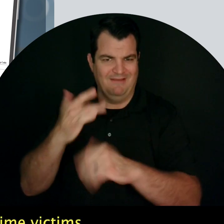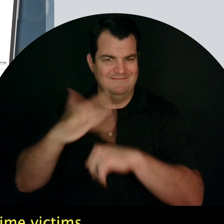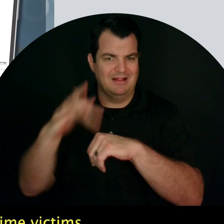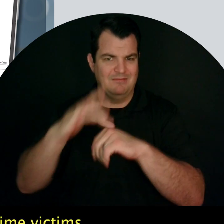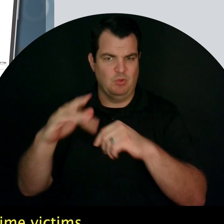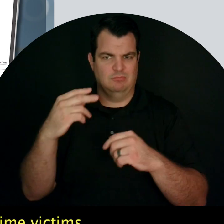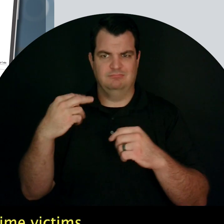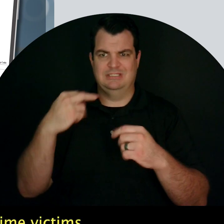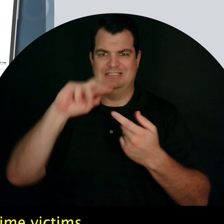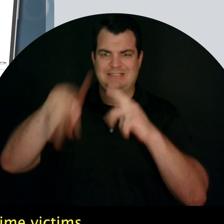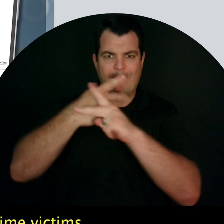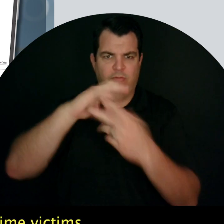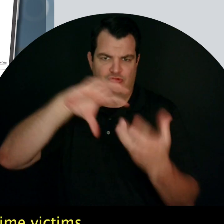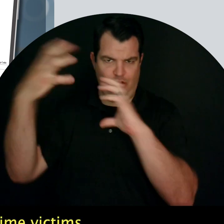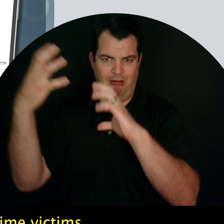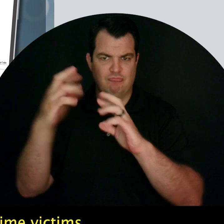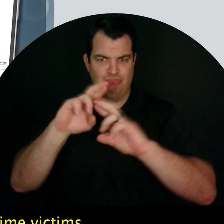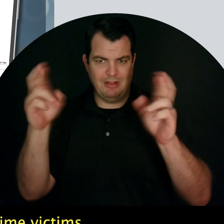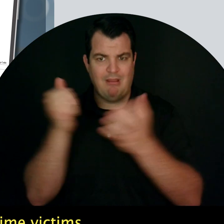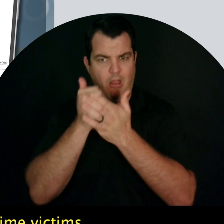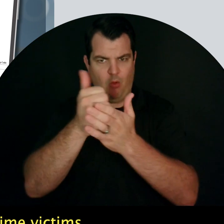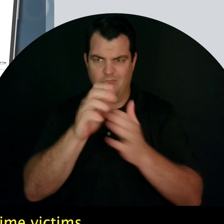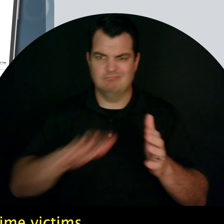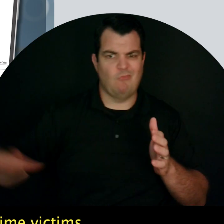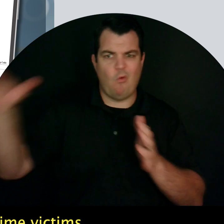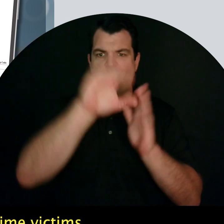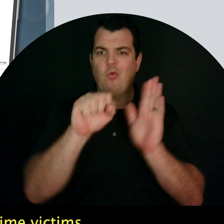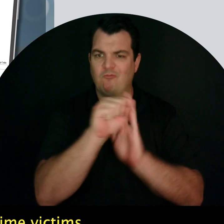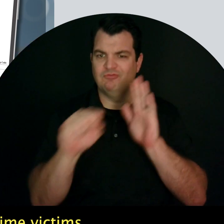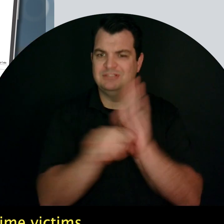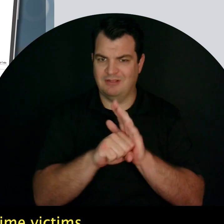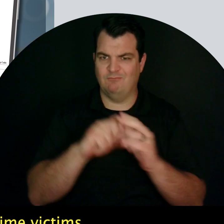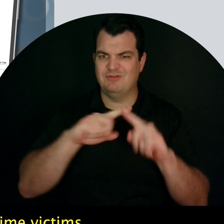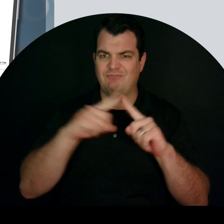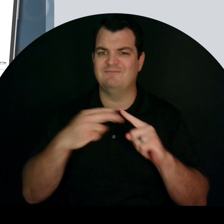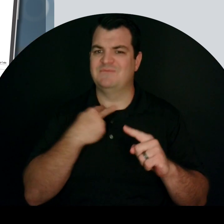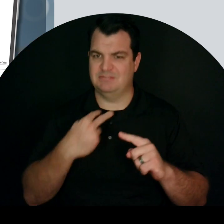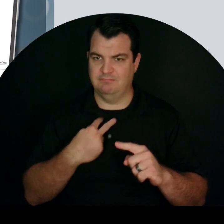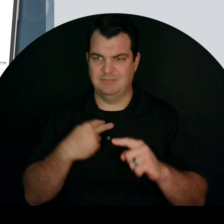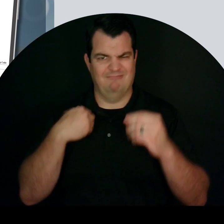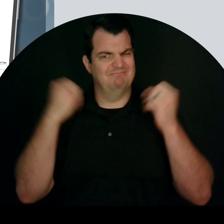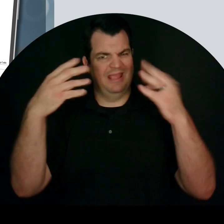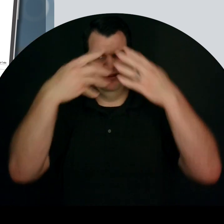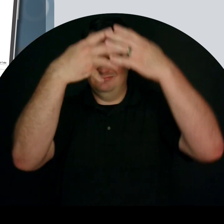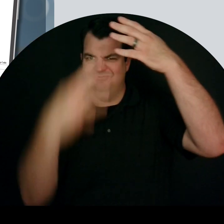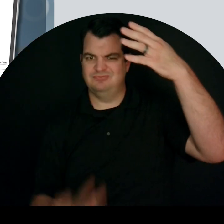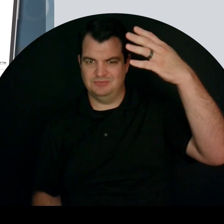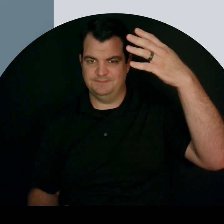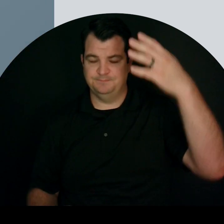available statewide to help crime victims with the OVS claims process and so much more.